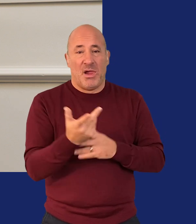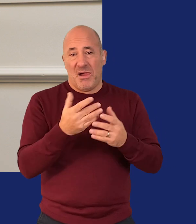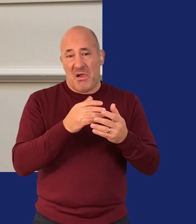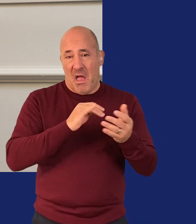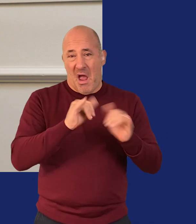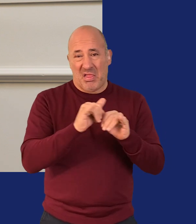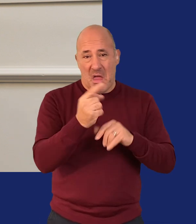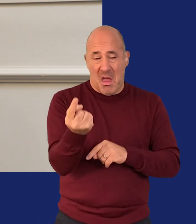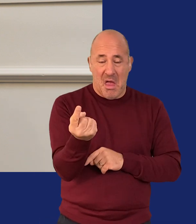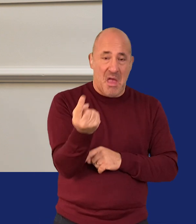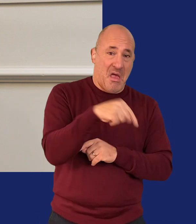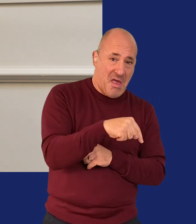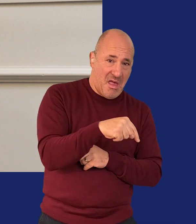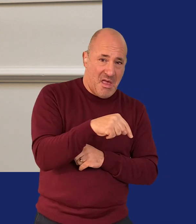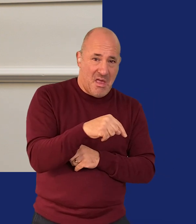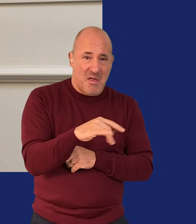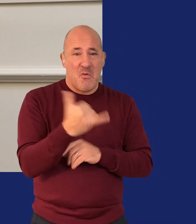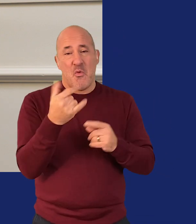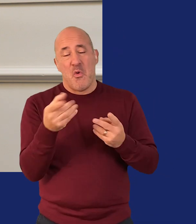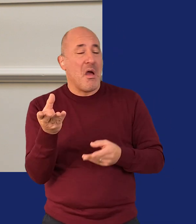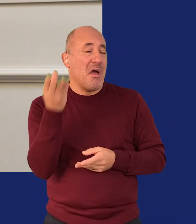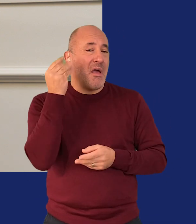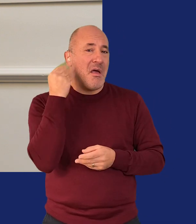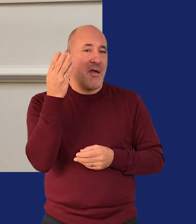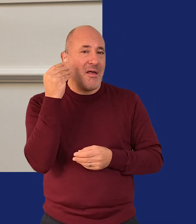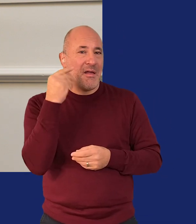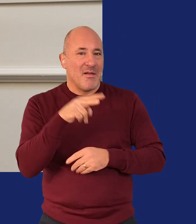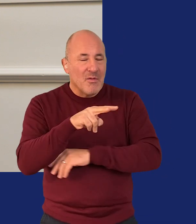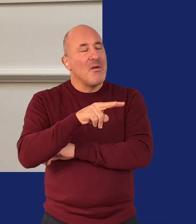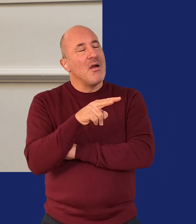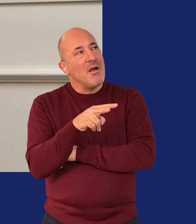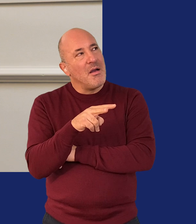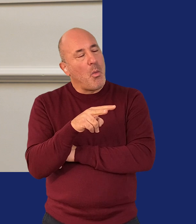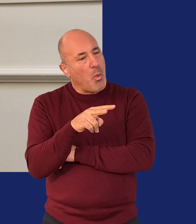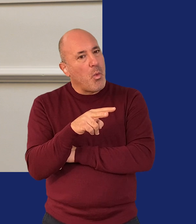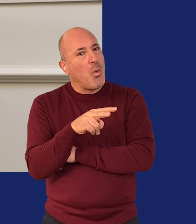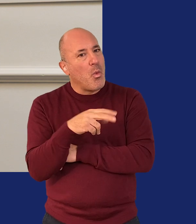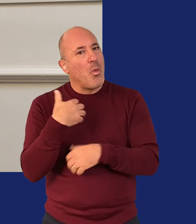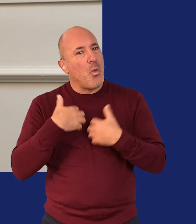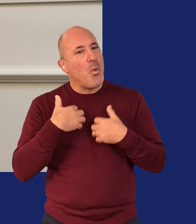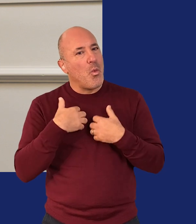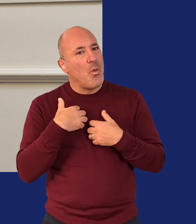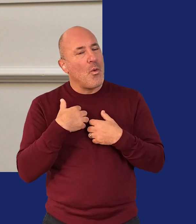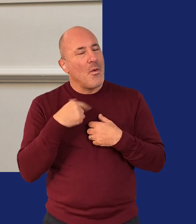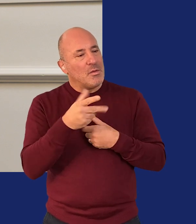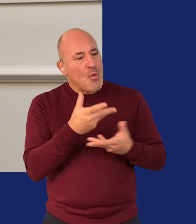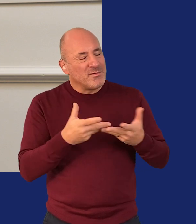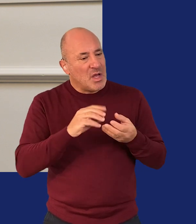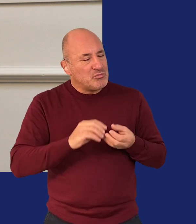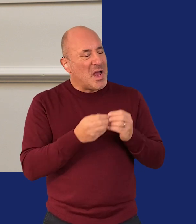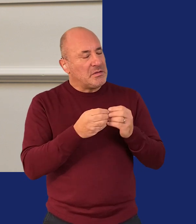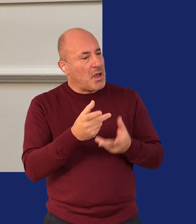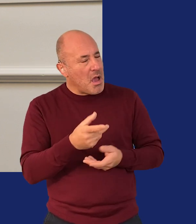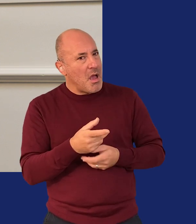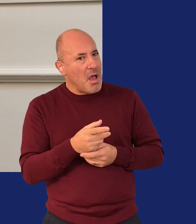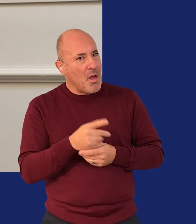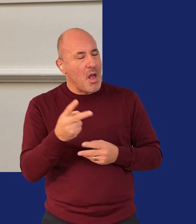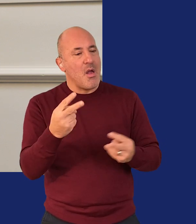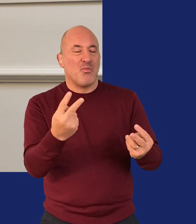so that the people that are like, either come on or they like are listening to it.